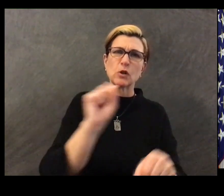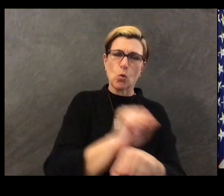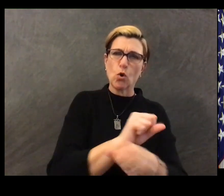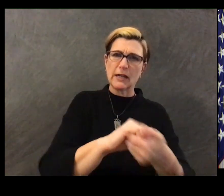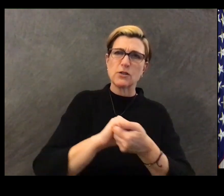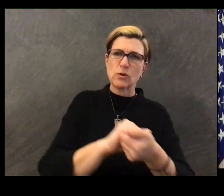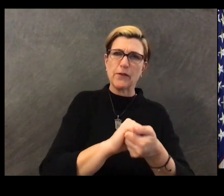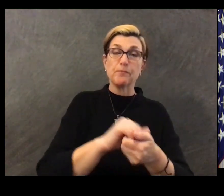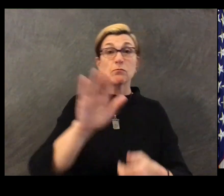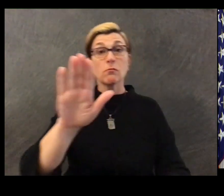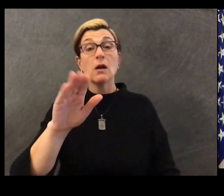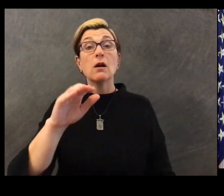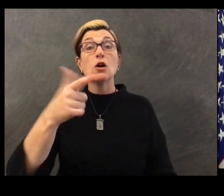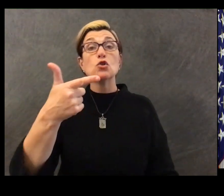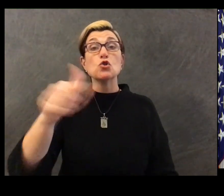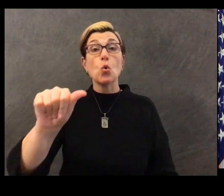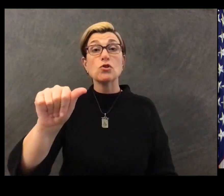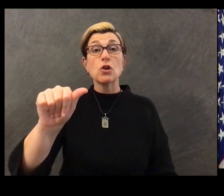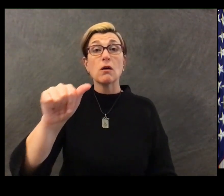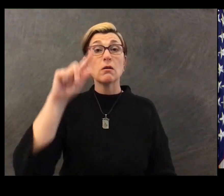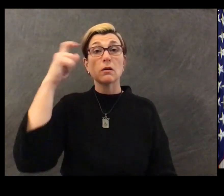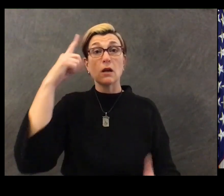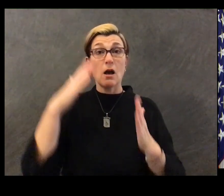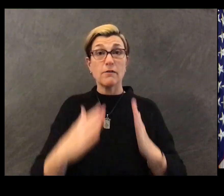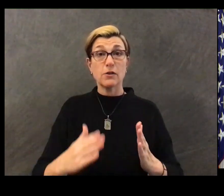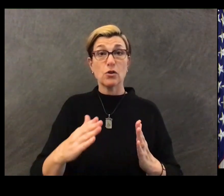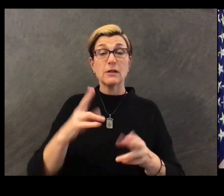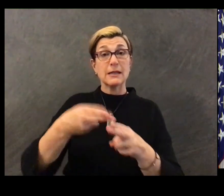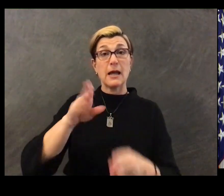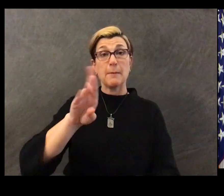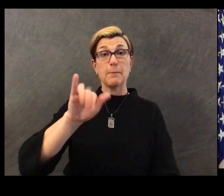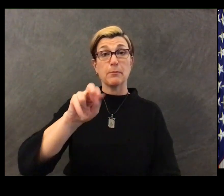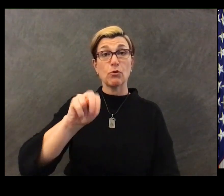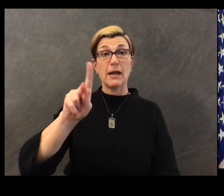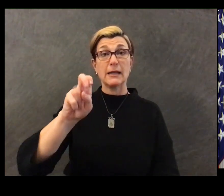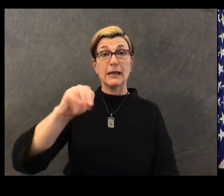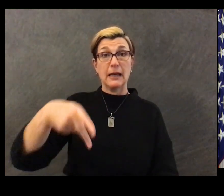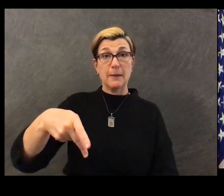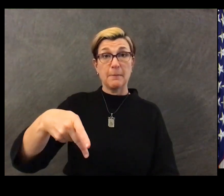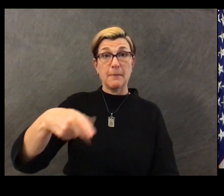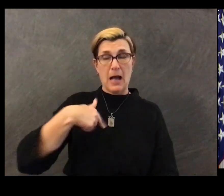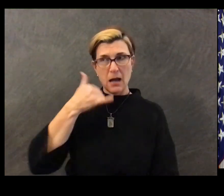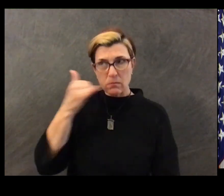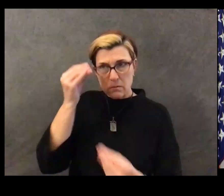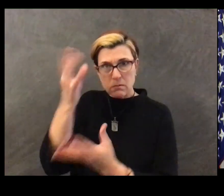Georgia Brian Kemp that I disagree strongly with his decision to open